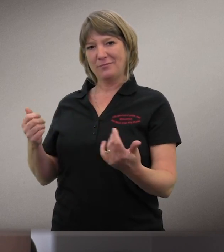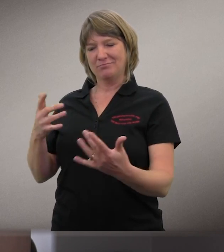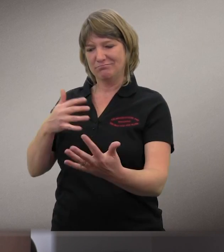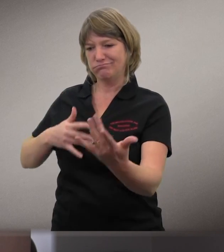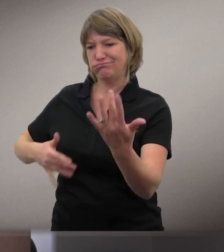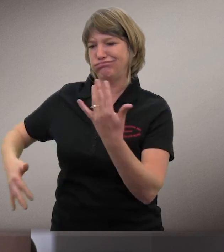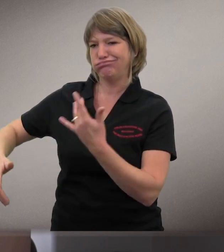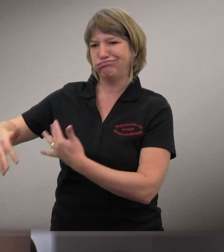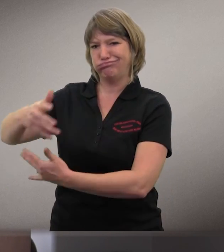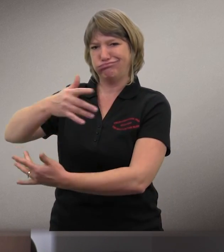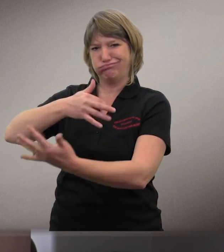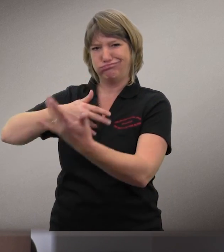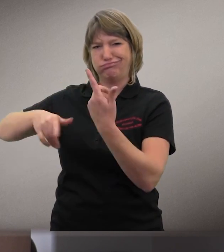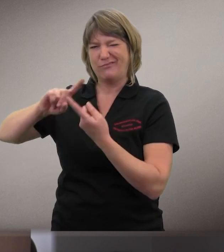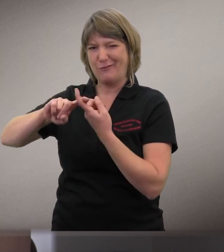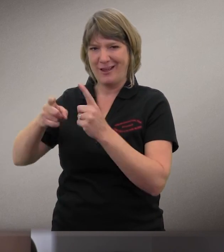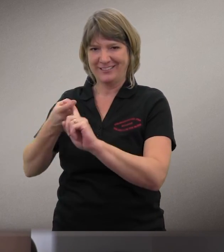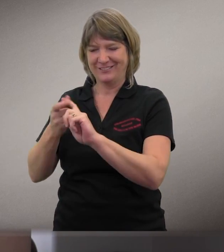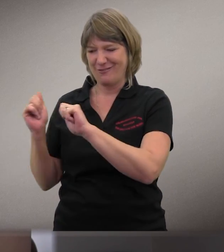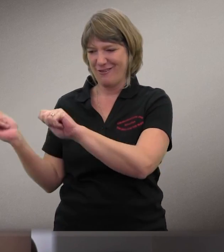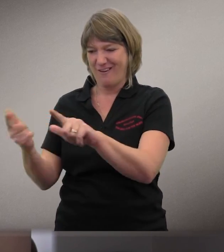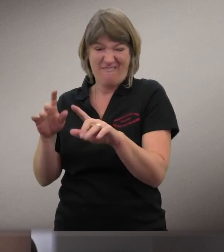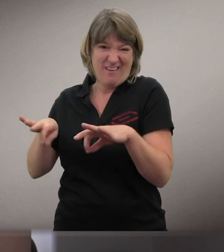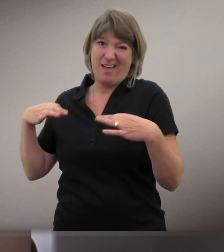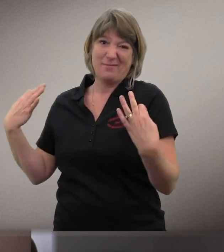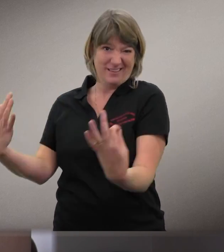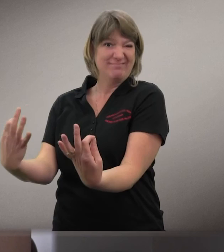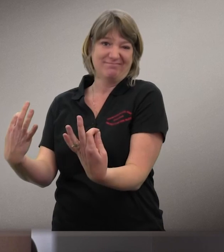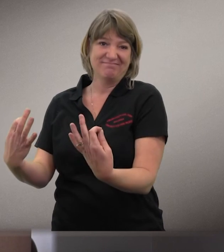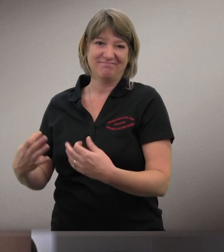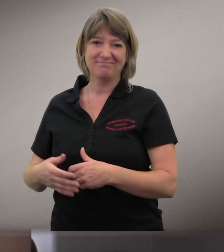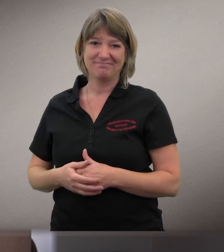I'm friends with everyone here. We're all family here.